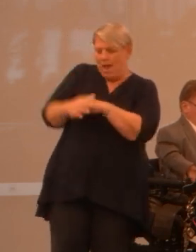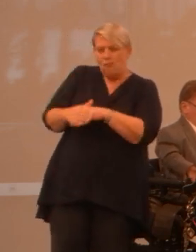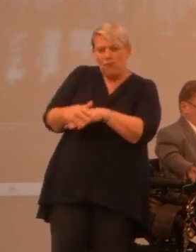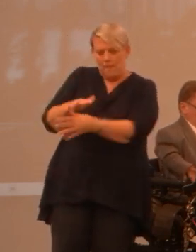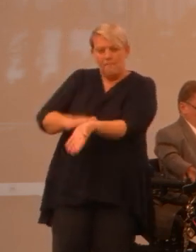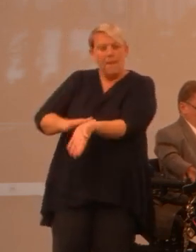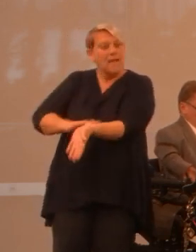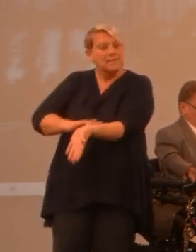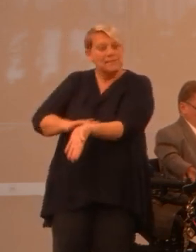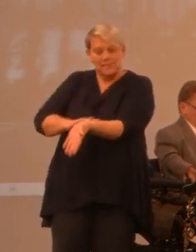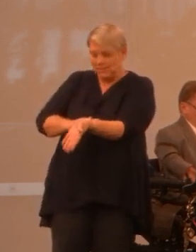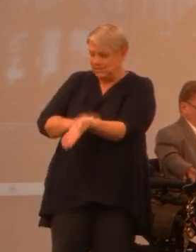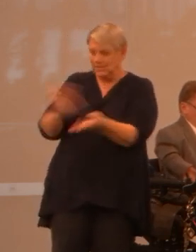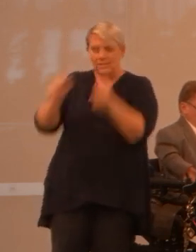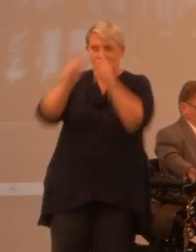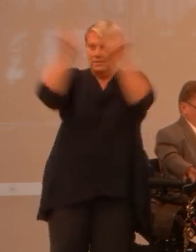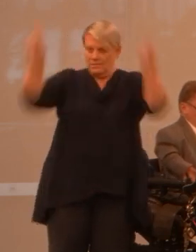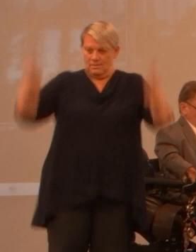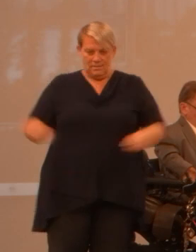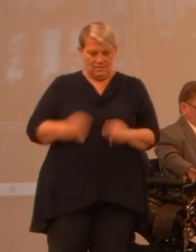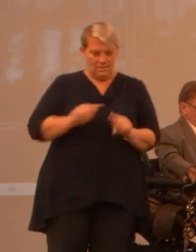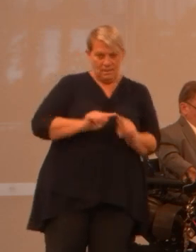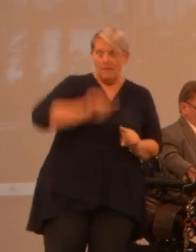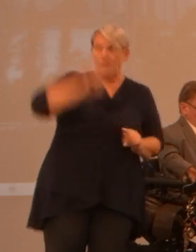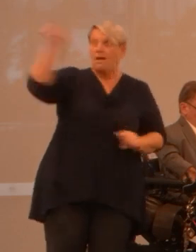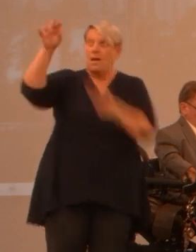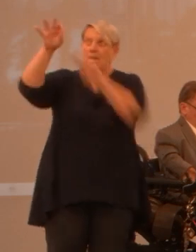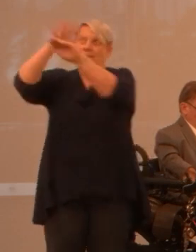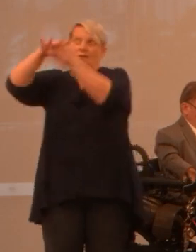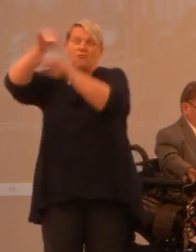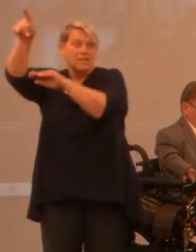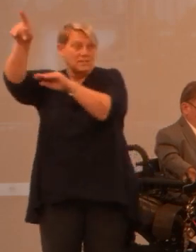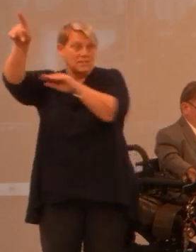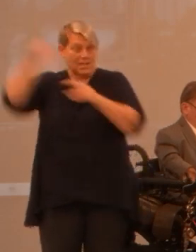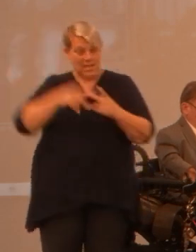keep genetics strong. And we had a system in place, and we still have that today,